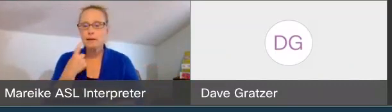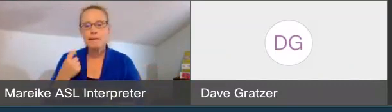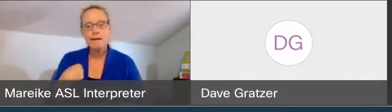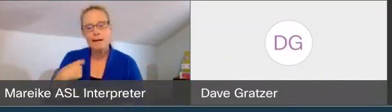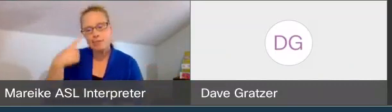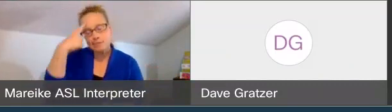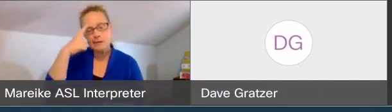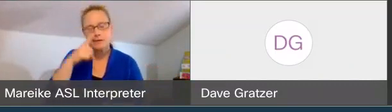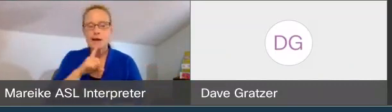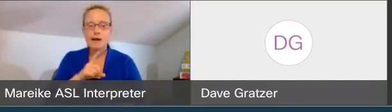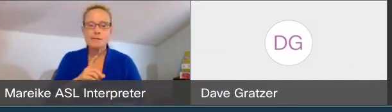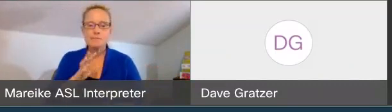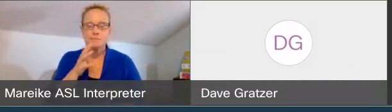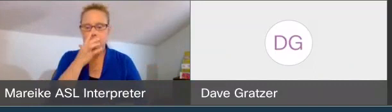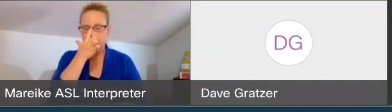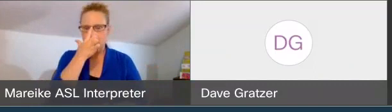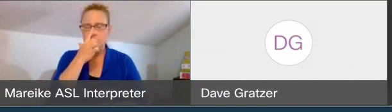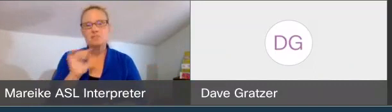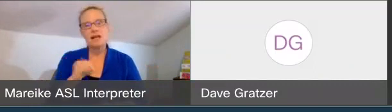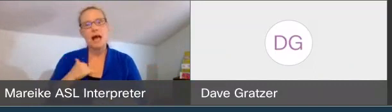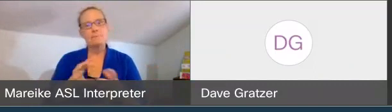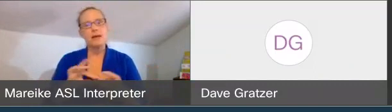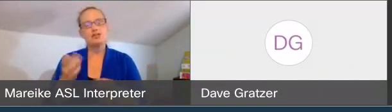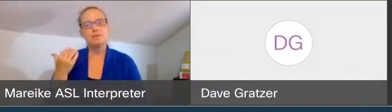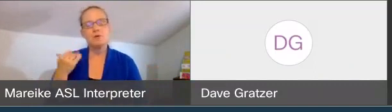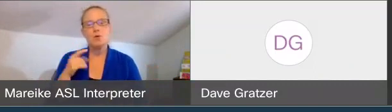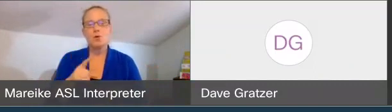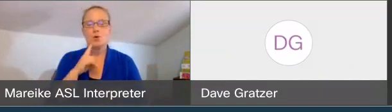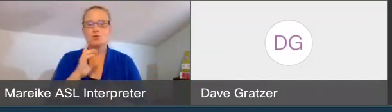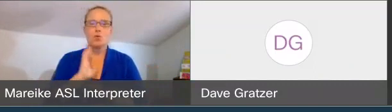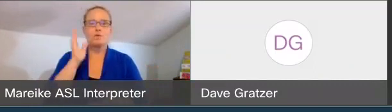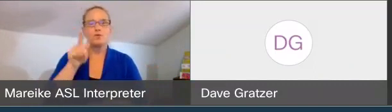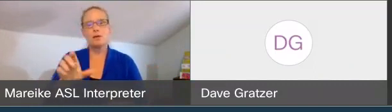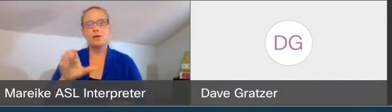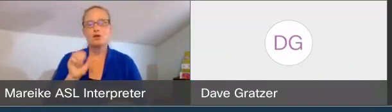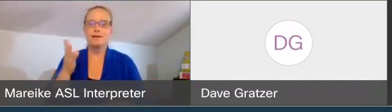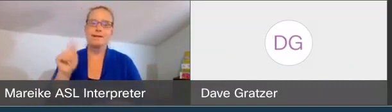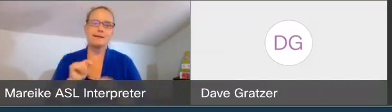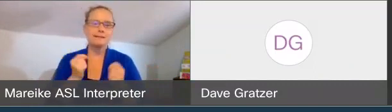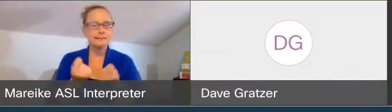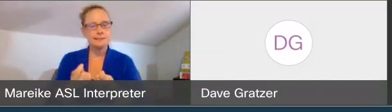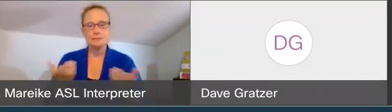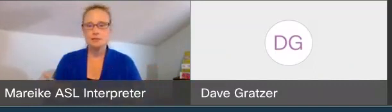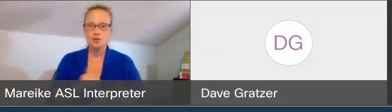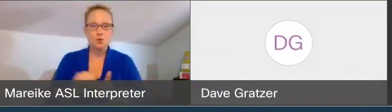there are, as I mentioned, over a hundred ACT teams in New York, over 60 of them in the state,